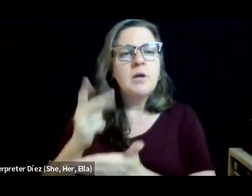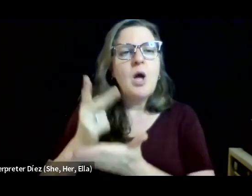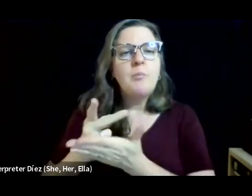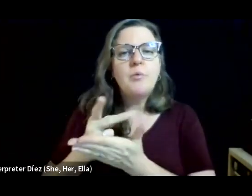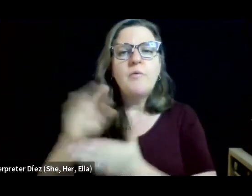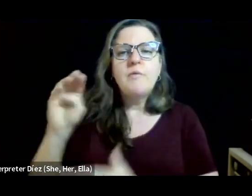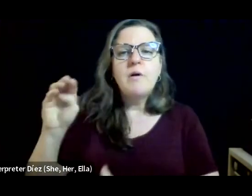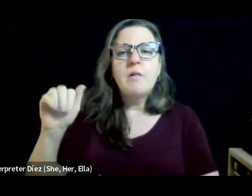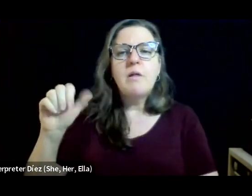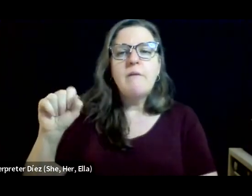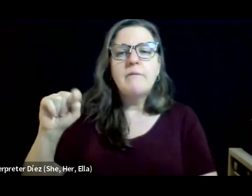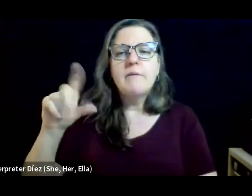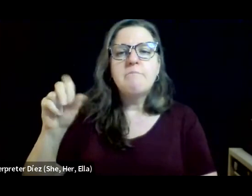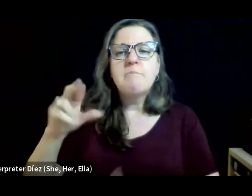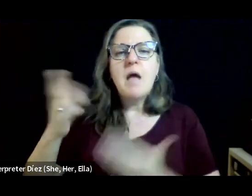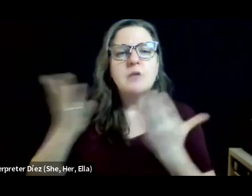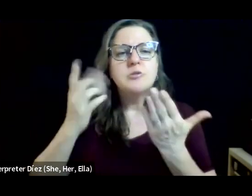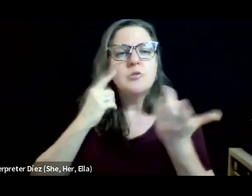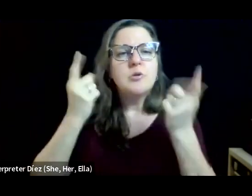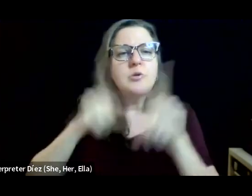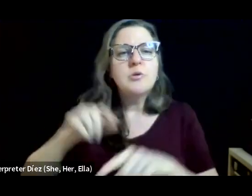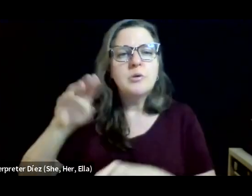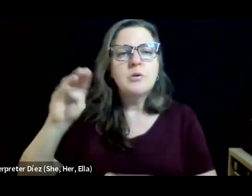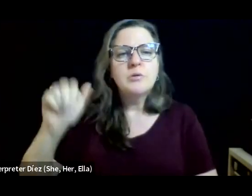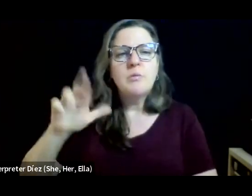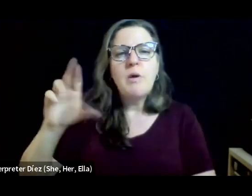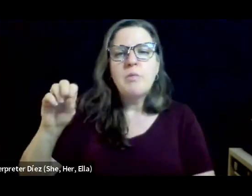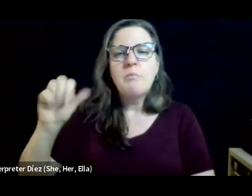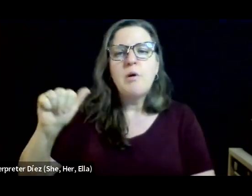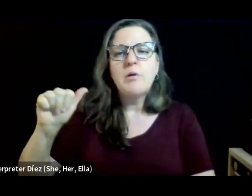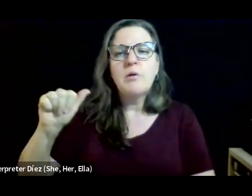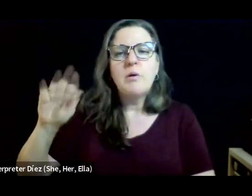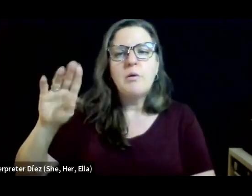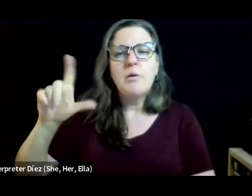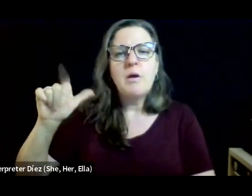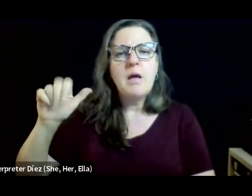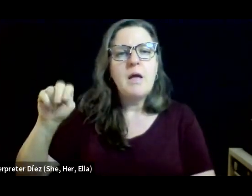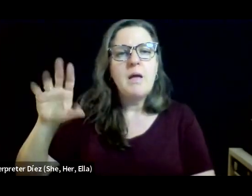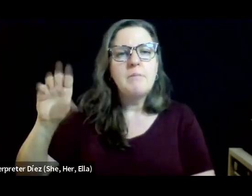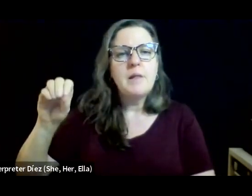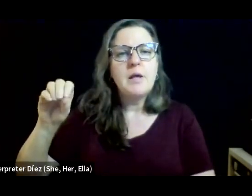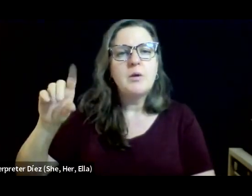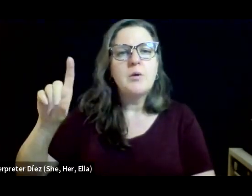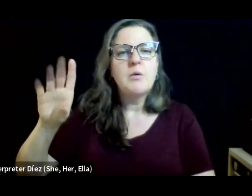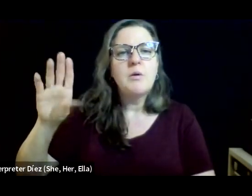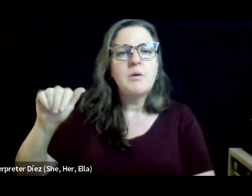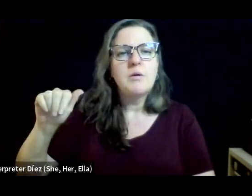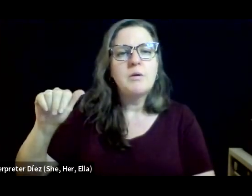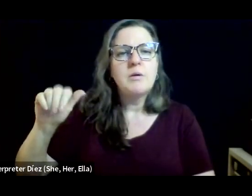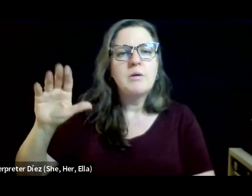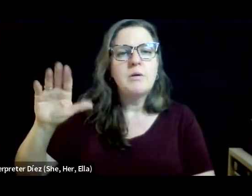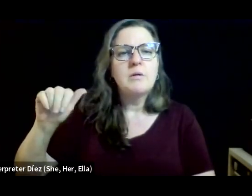with Marco A Blanco dba... Oh, we're gonna do all four of these together.